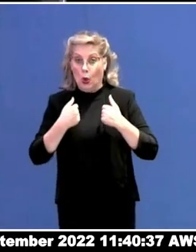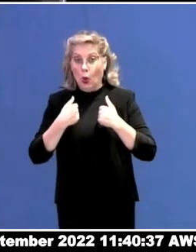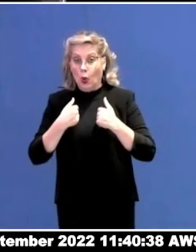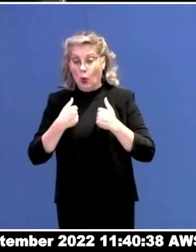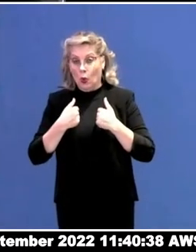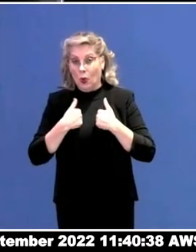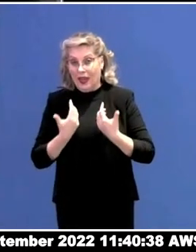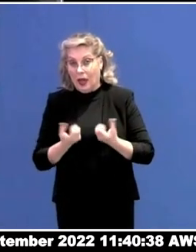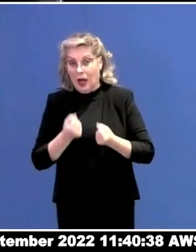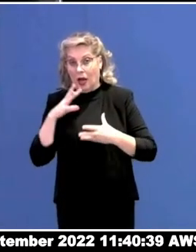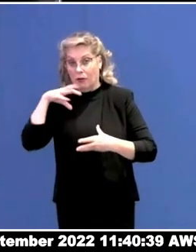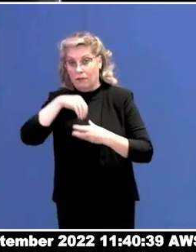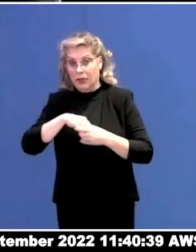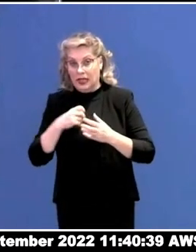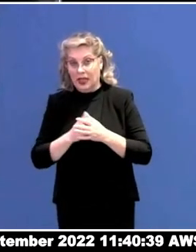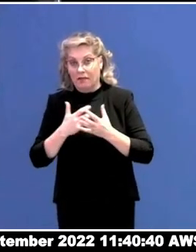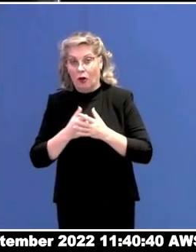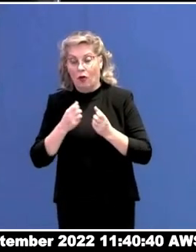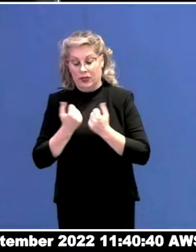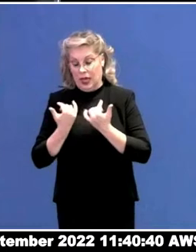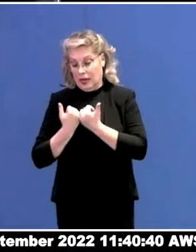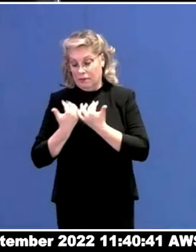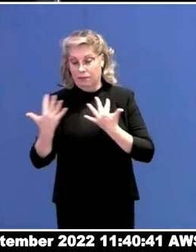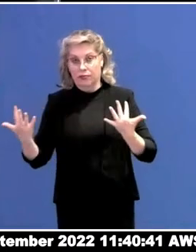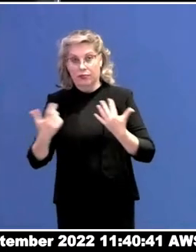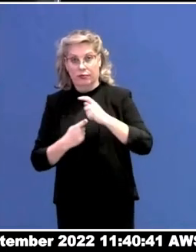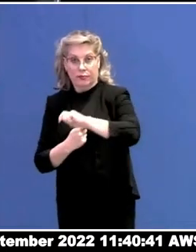Hill right now, and we have collected 600 testimonies right across the state of Western